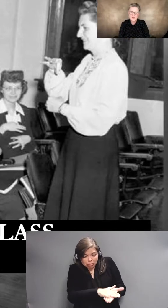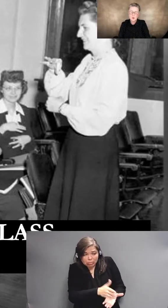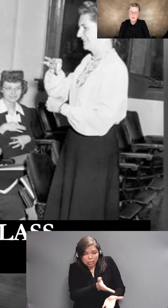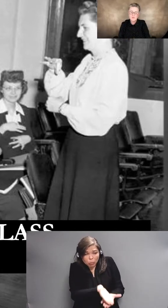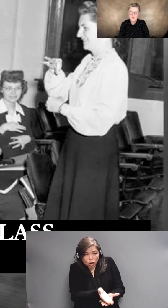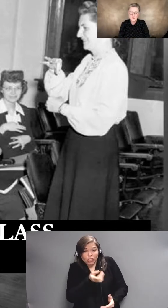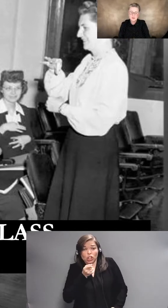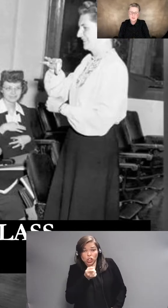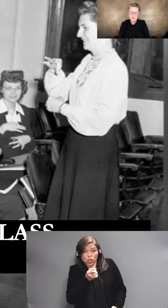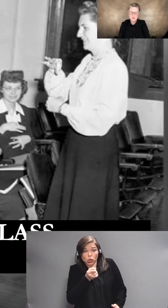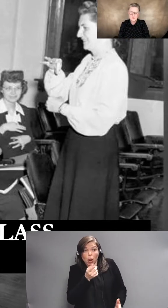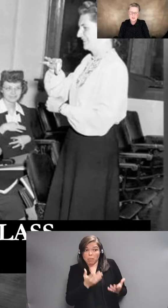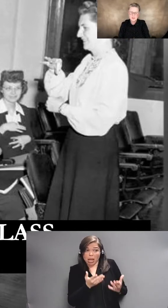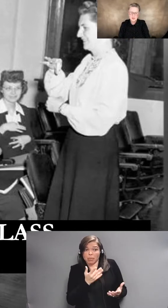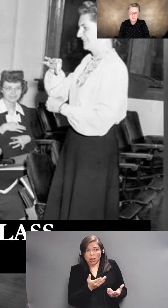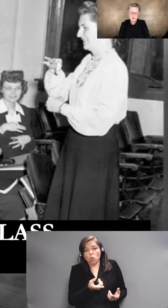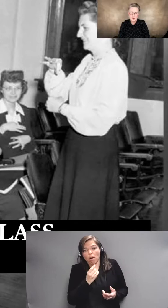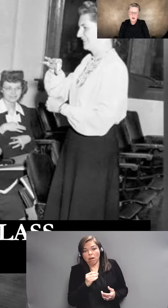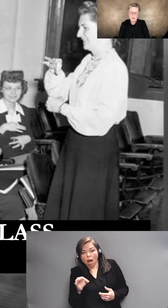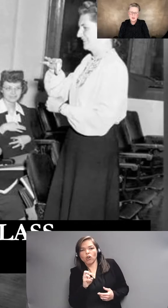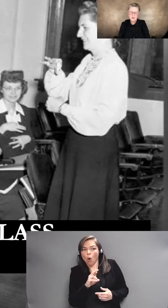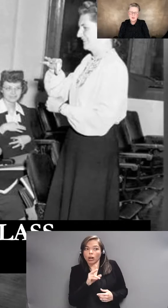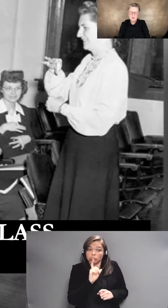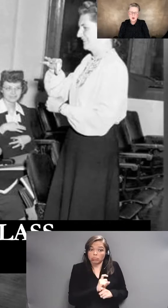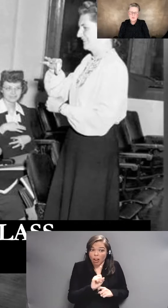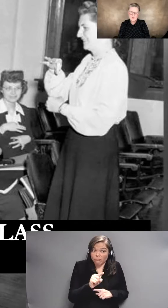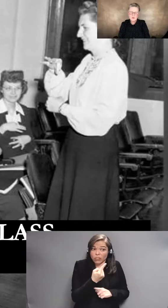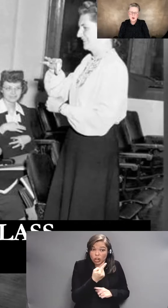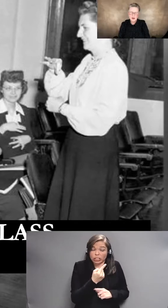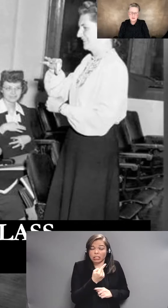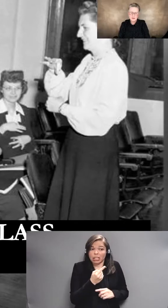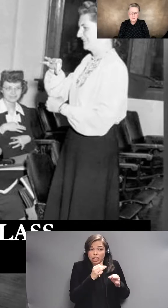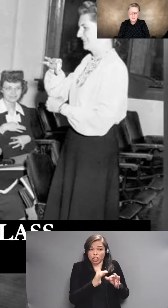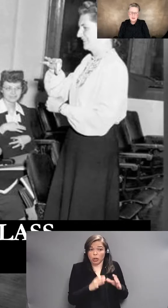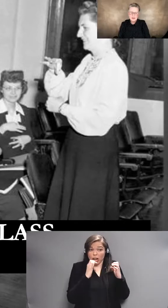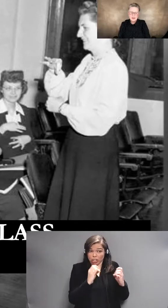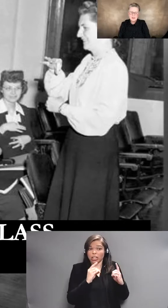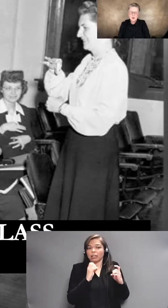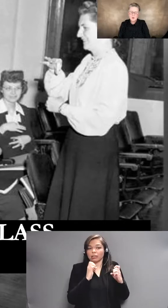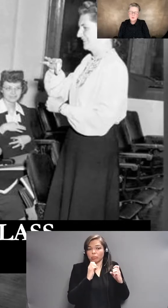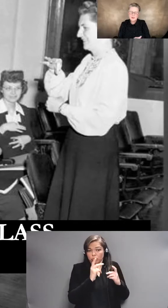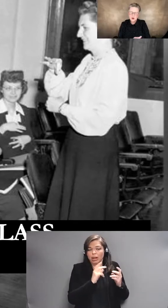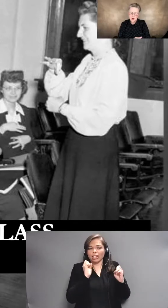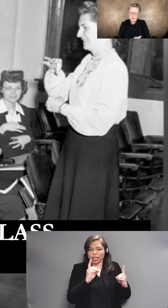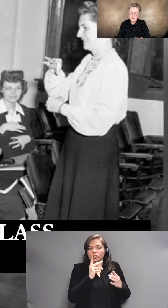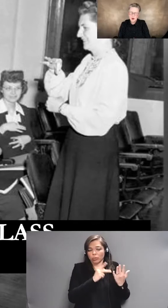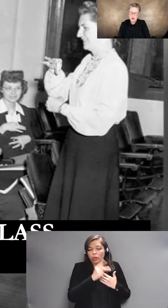or the first interpreter education program that was offered for credit and so we talked a lot